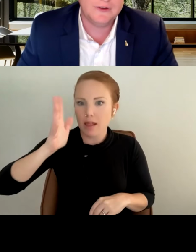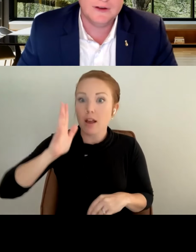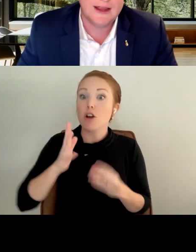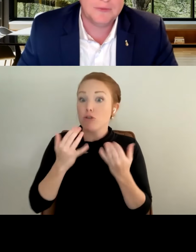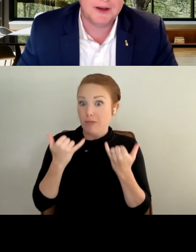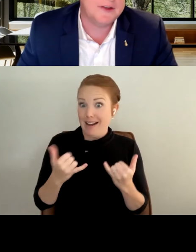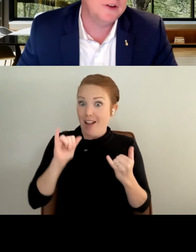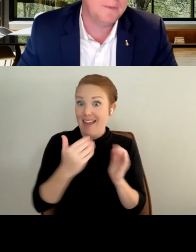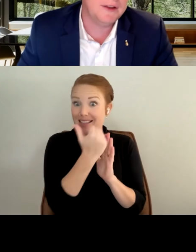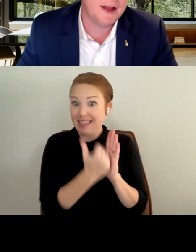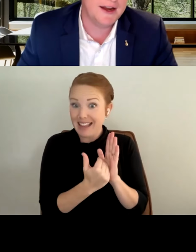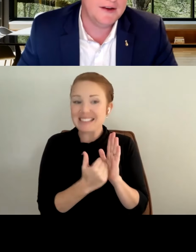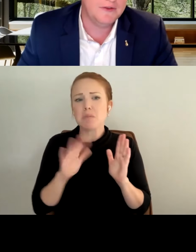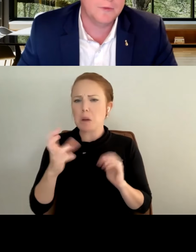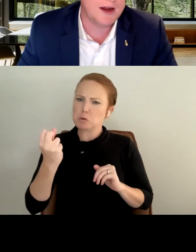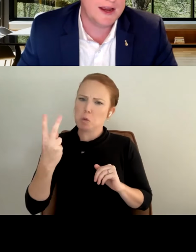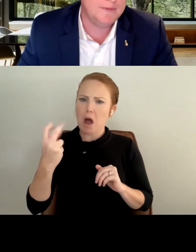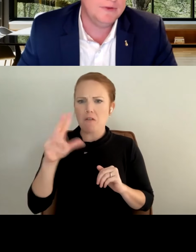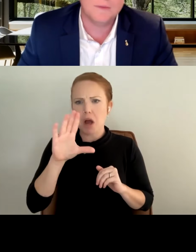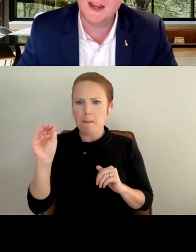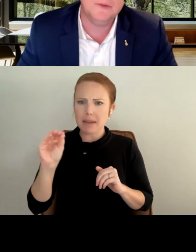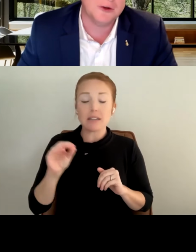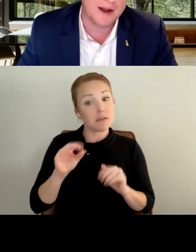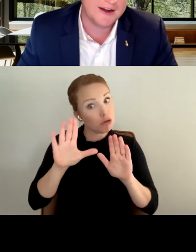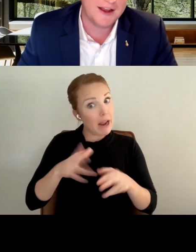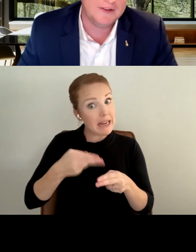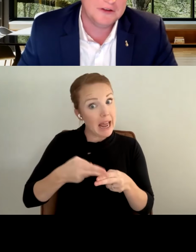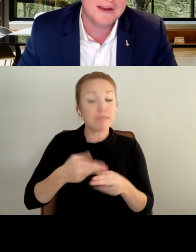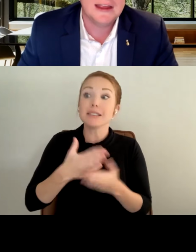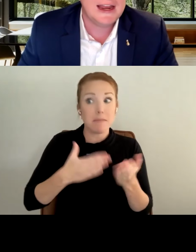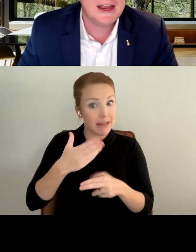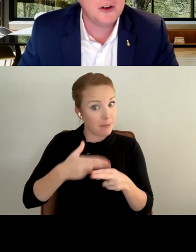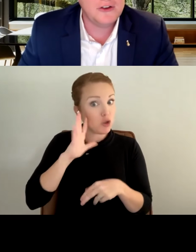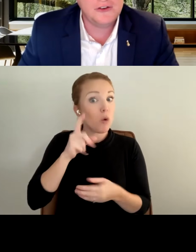list has about a dozen companies on it, some great names, some names you'll recognize and I encourage